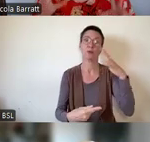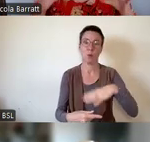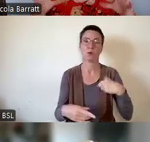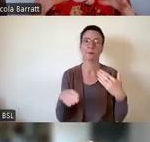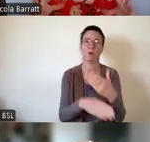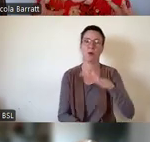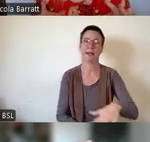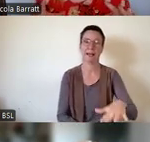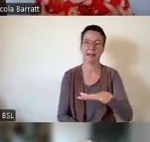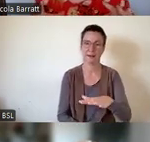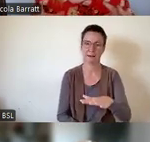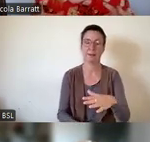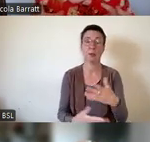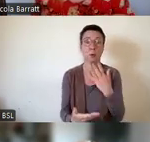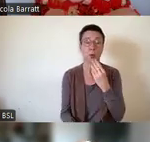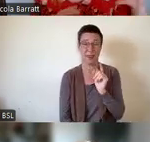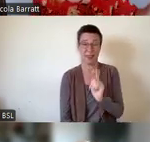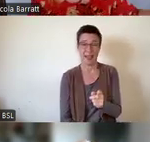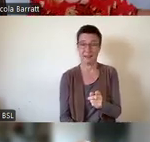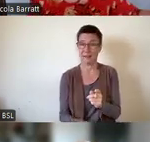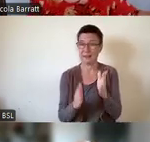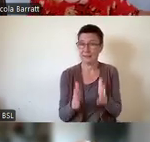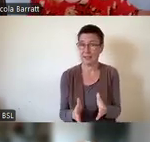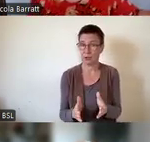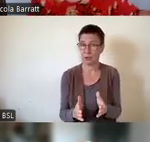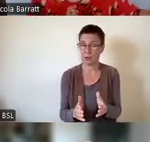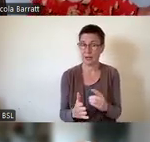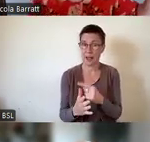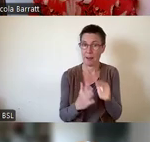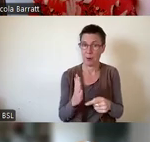Really make use of that section. Use the vocational experience bit.